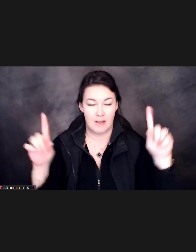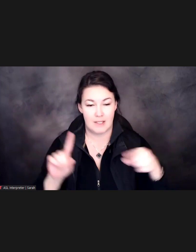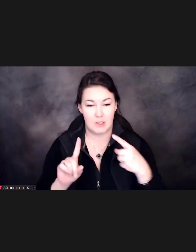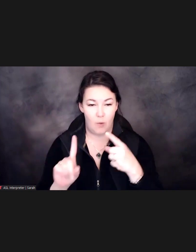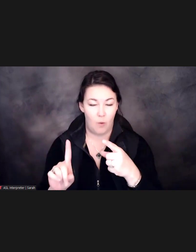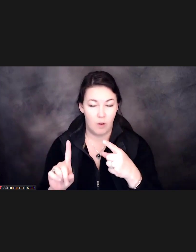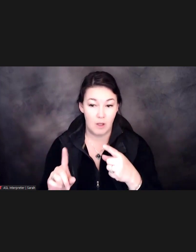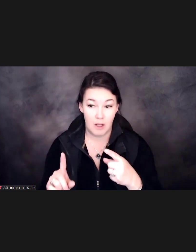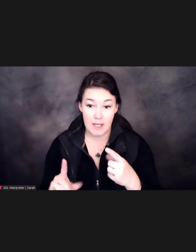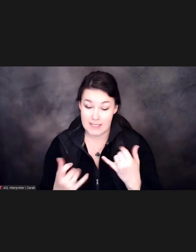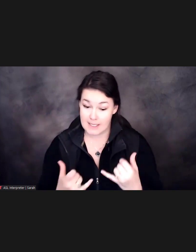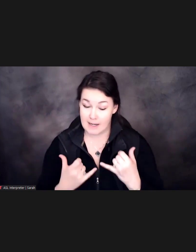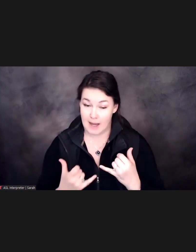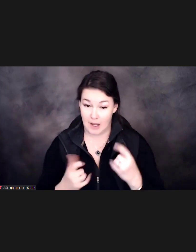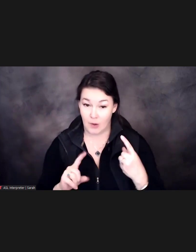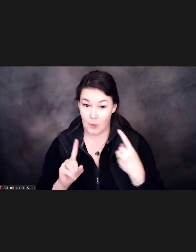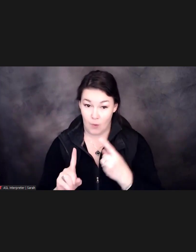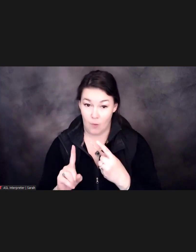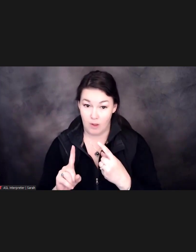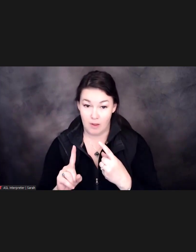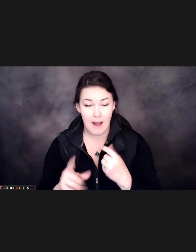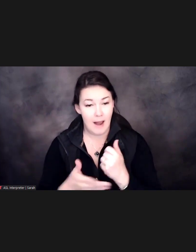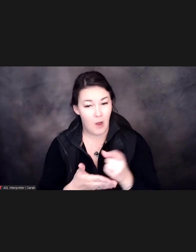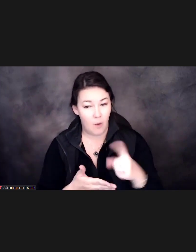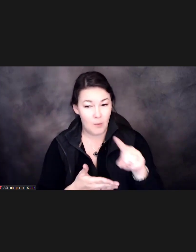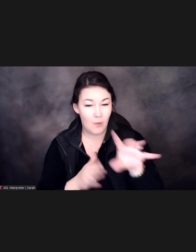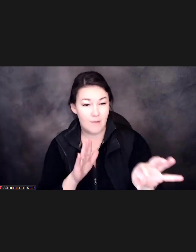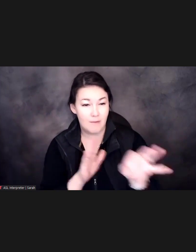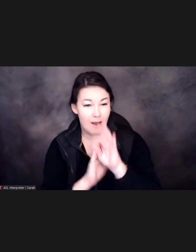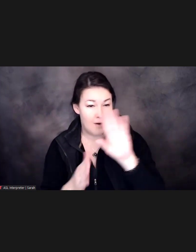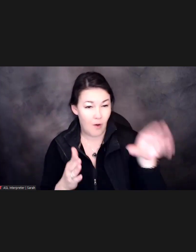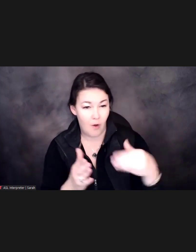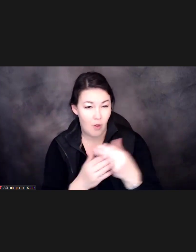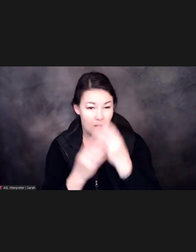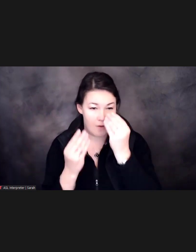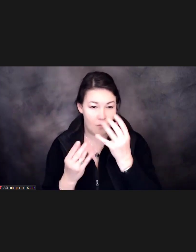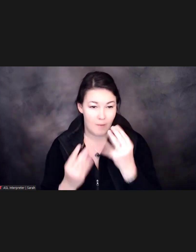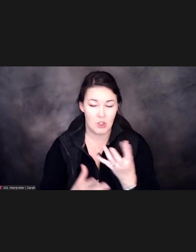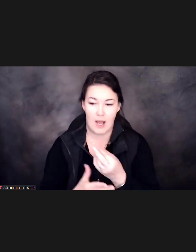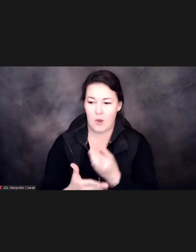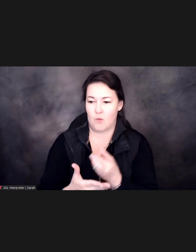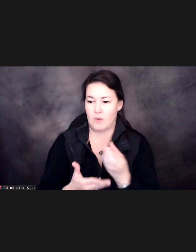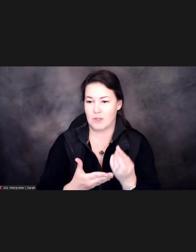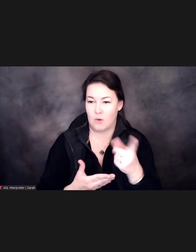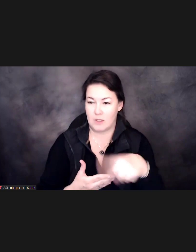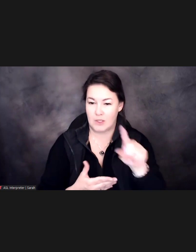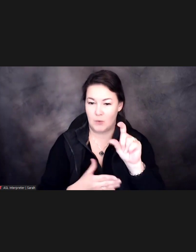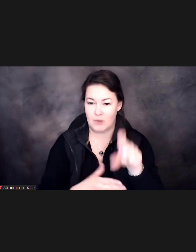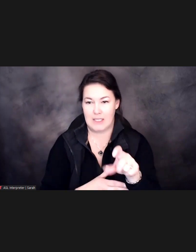primarily to help you find all of that information and the resources that you need.